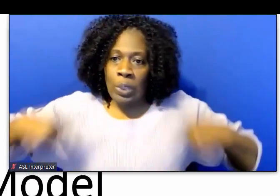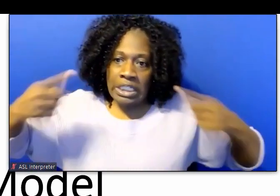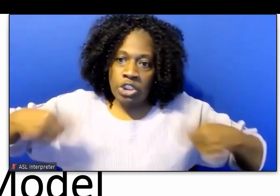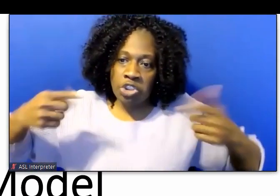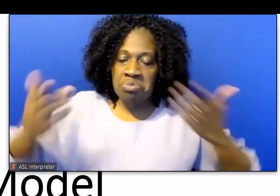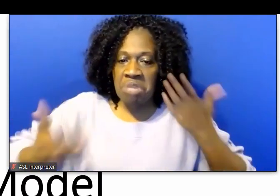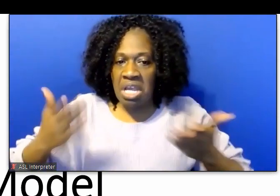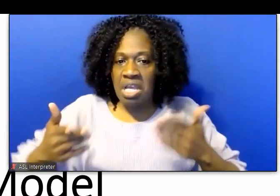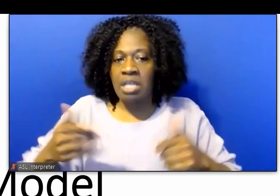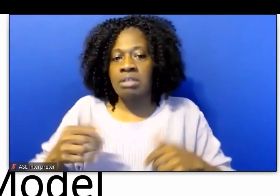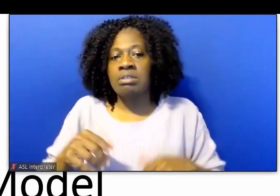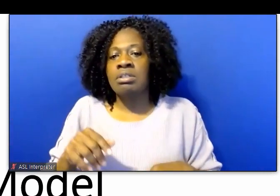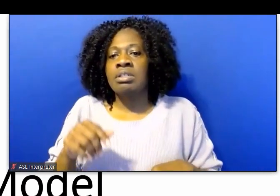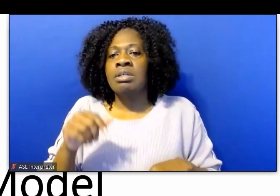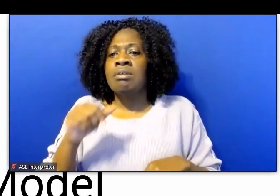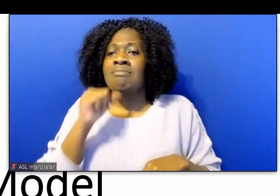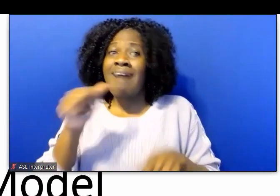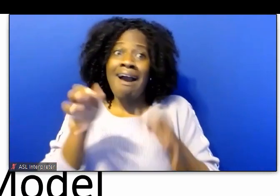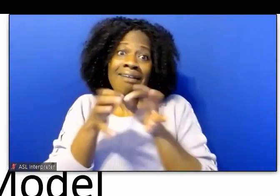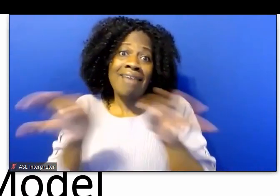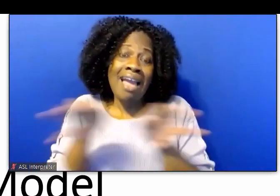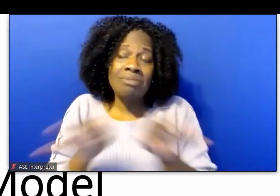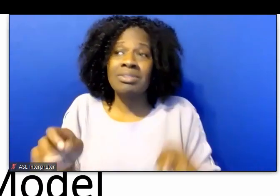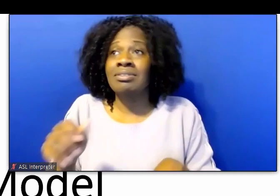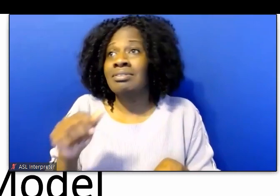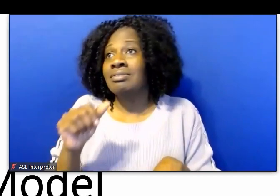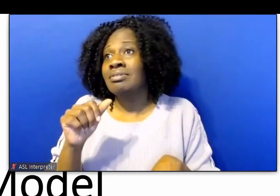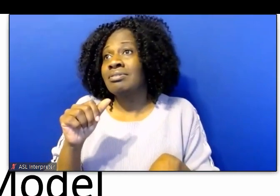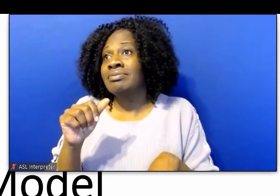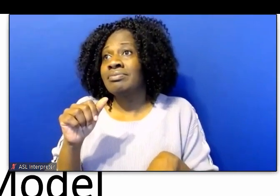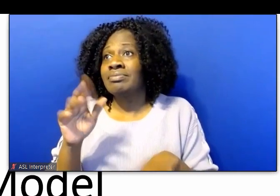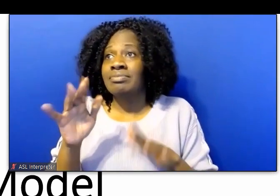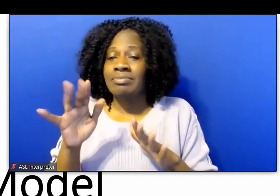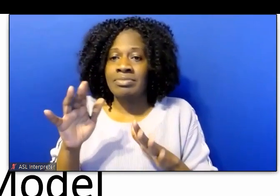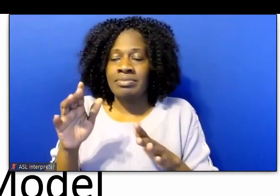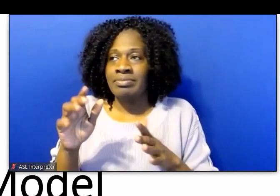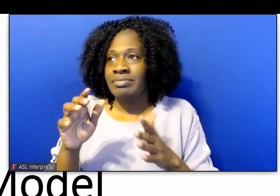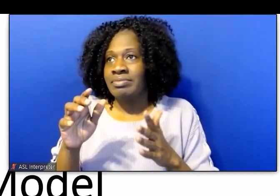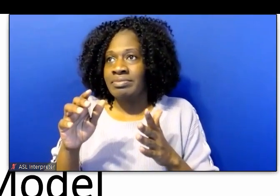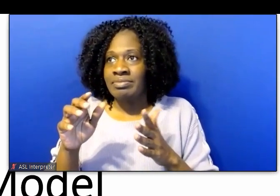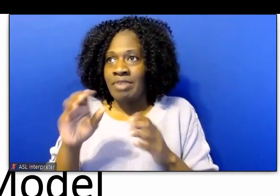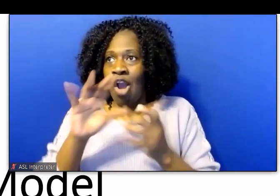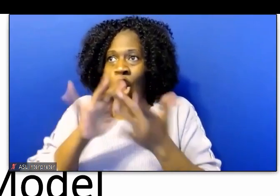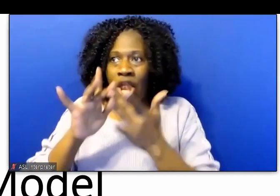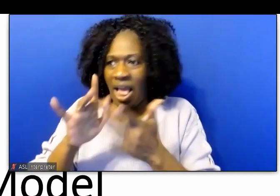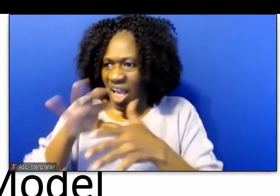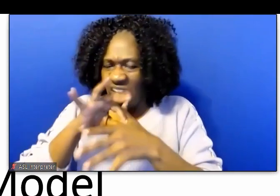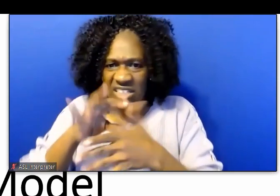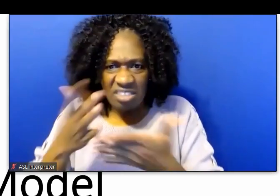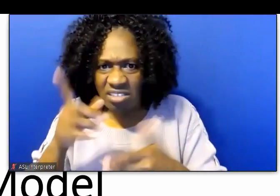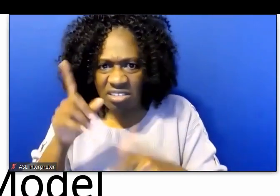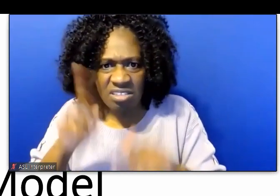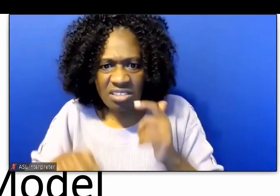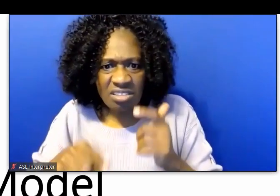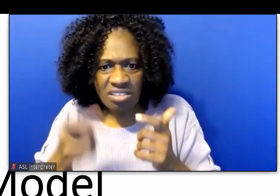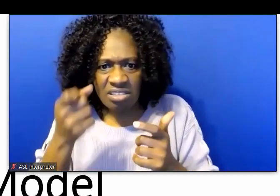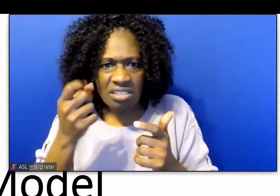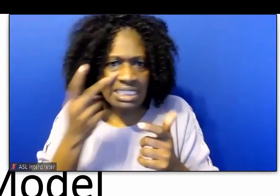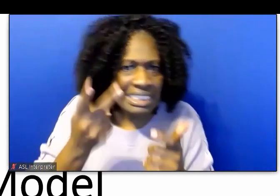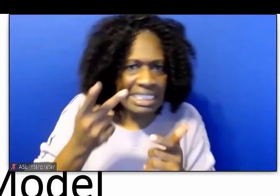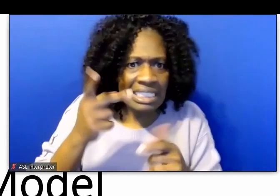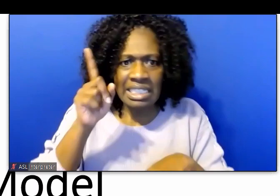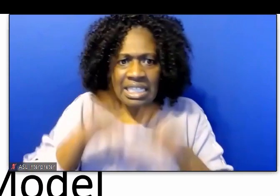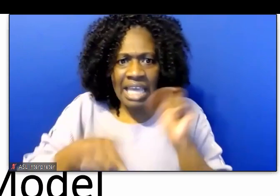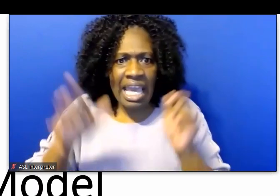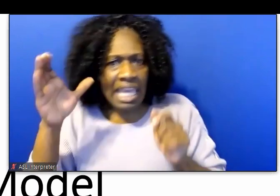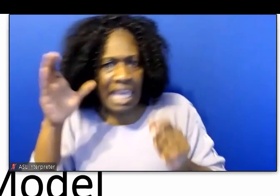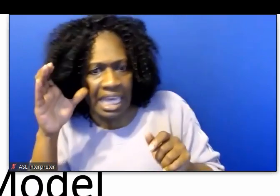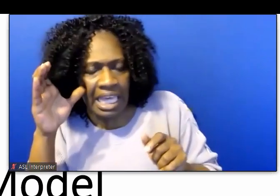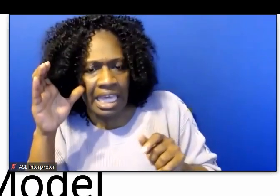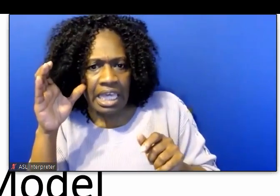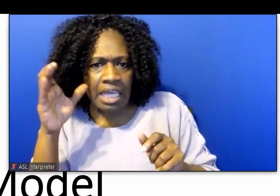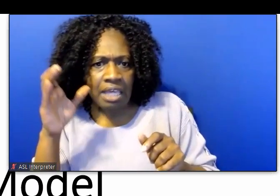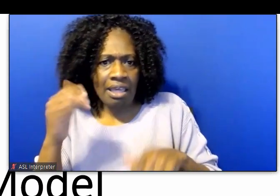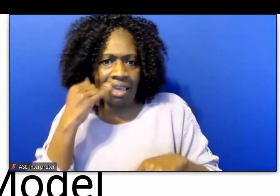Non-captioned or non-useful online content that people can't see or hear if they live with a disability.